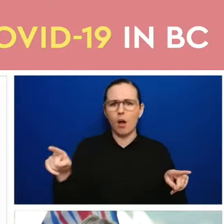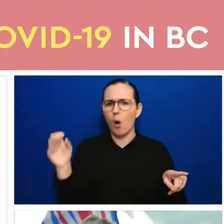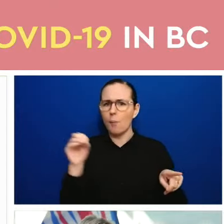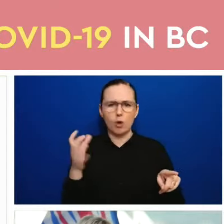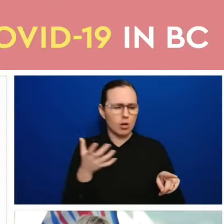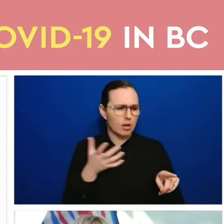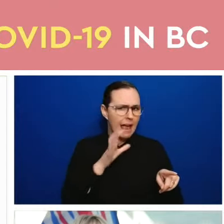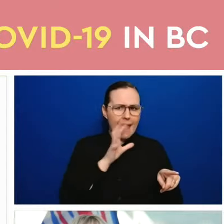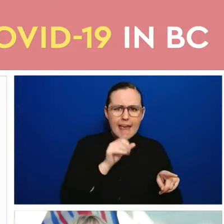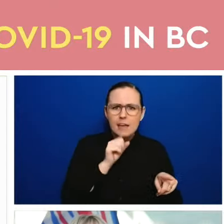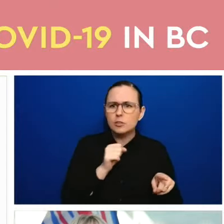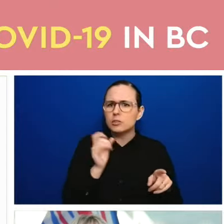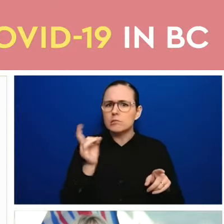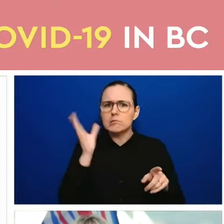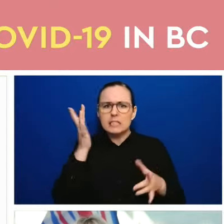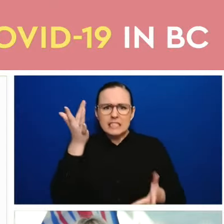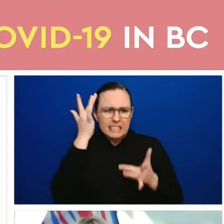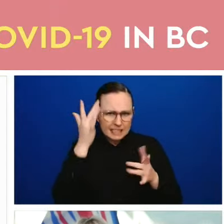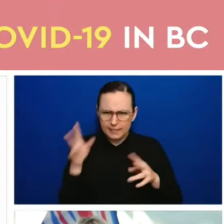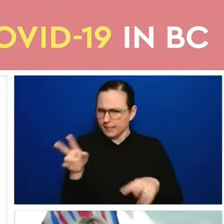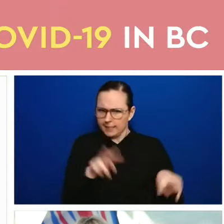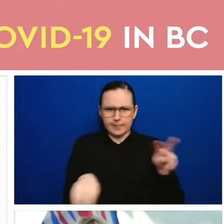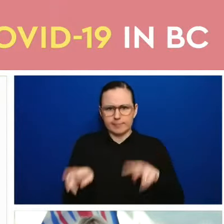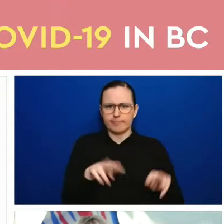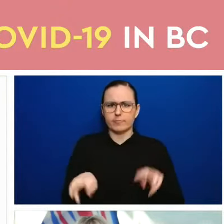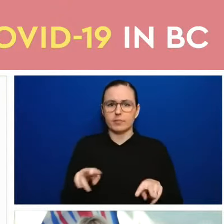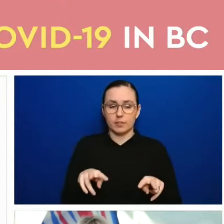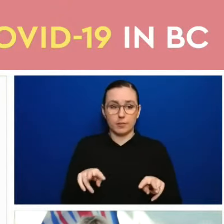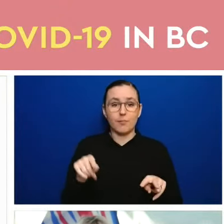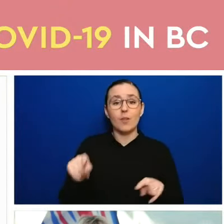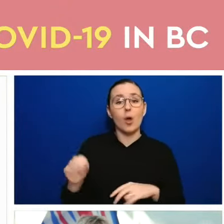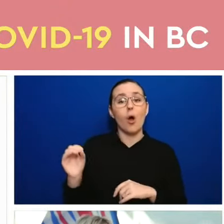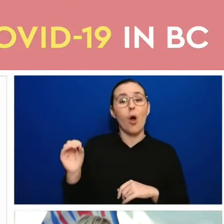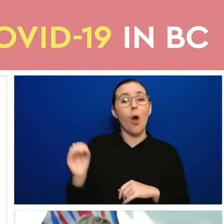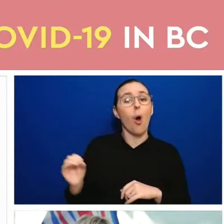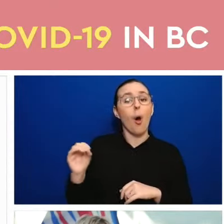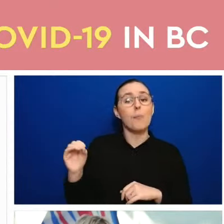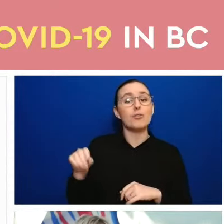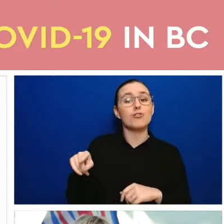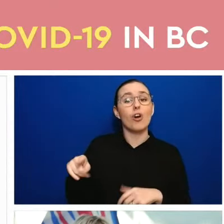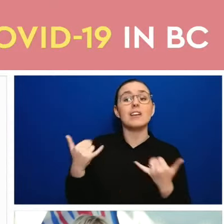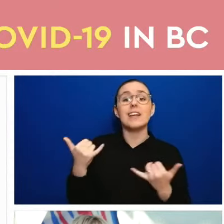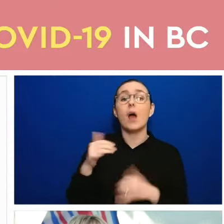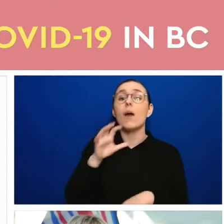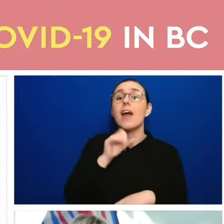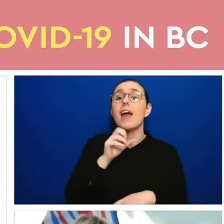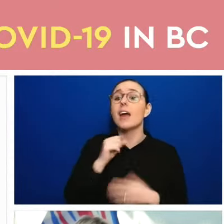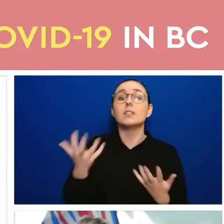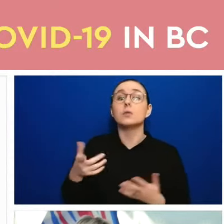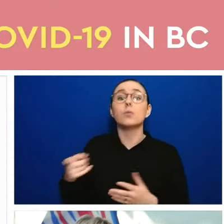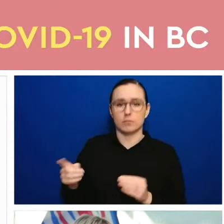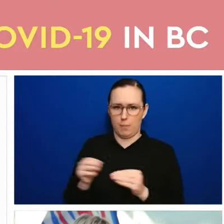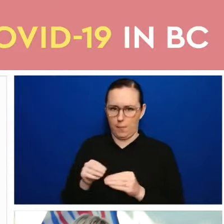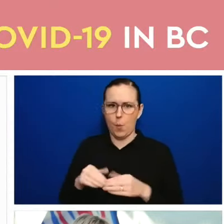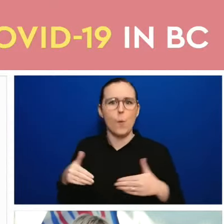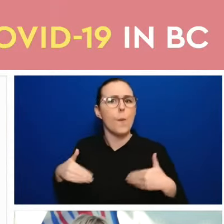more severe illness than Delta or not, we're seeing it more in younger people.